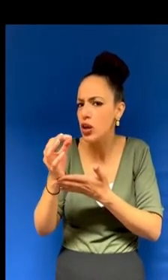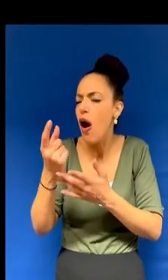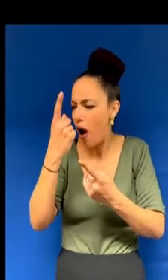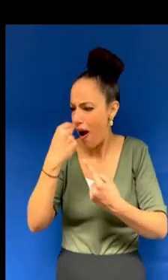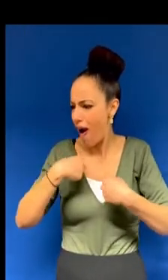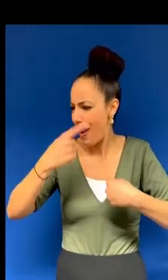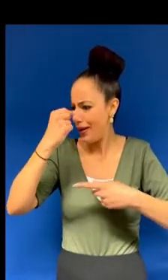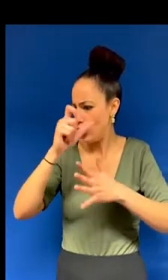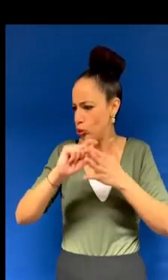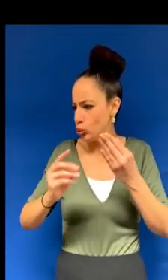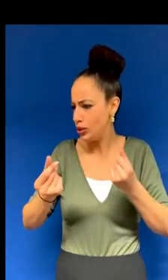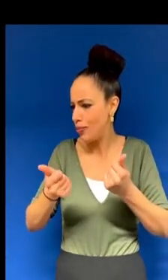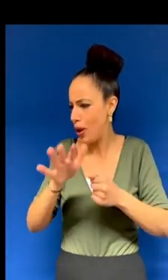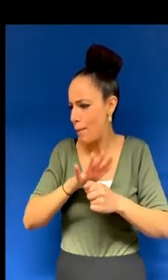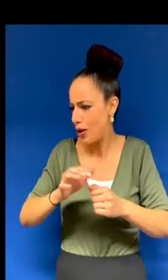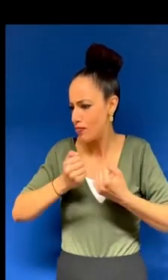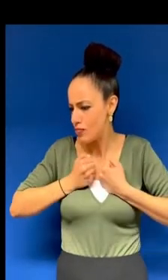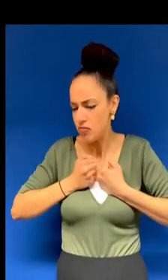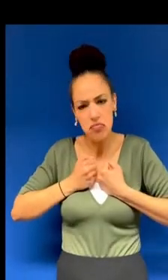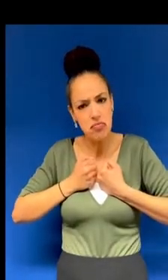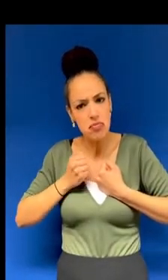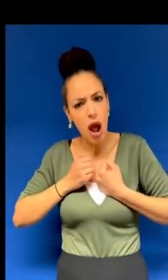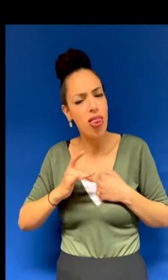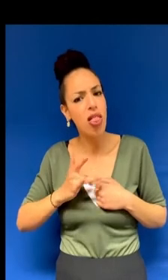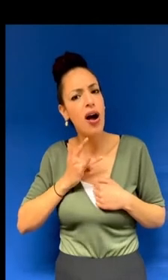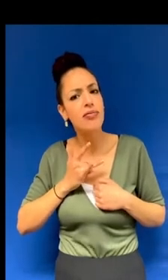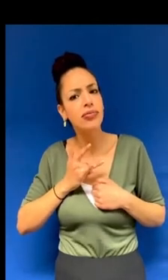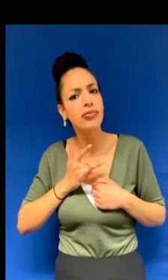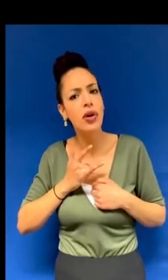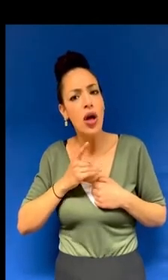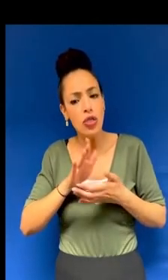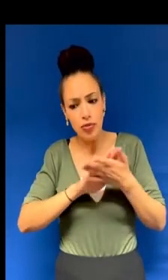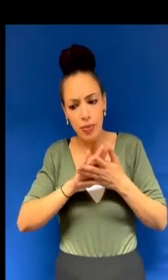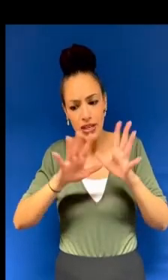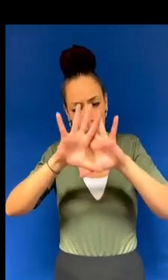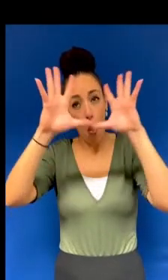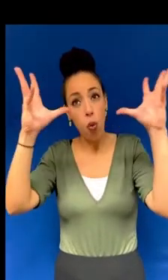agency and to ask the right questions that are going to bring about this sense, of like "I could